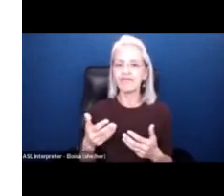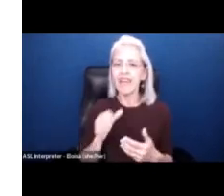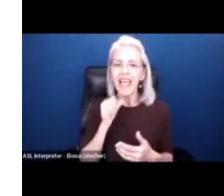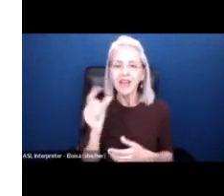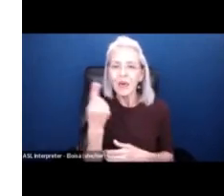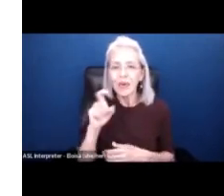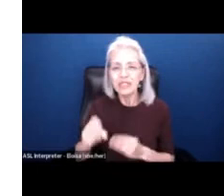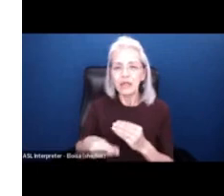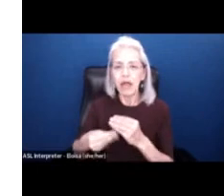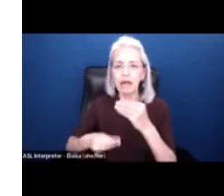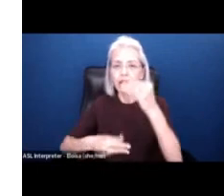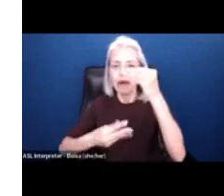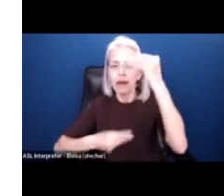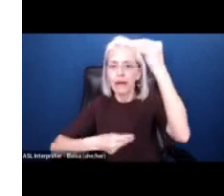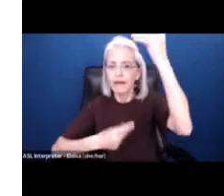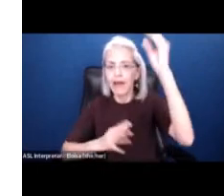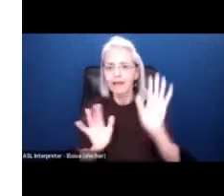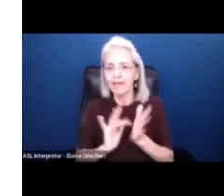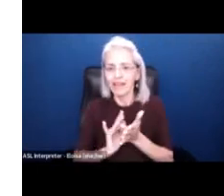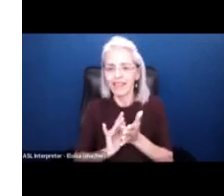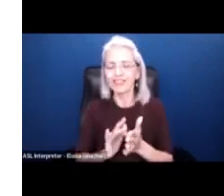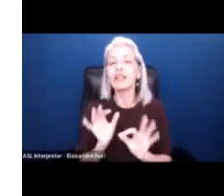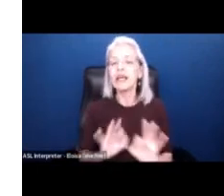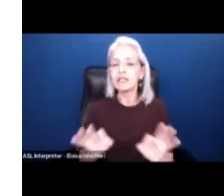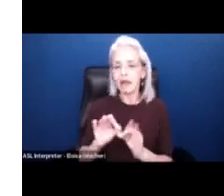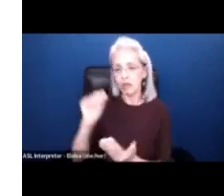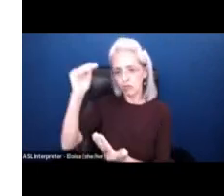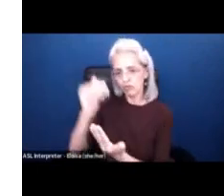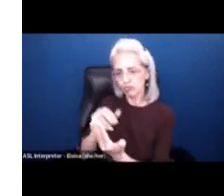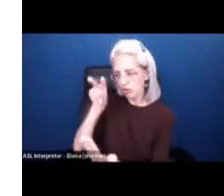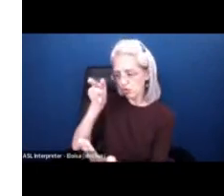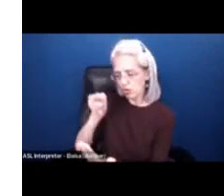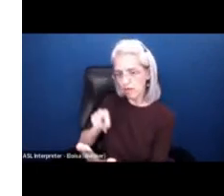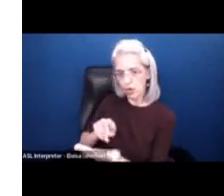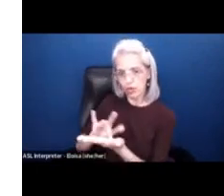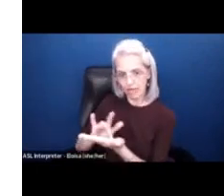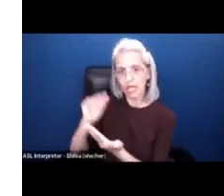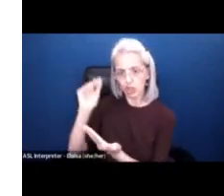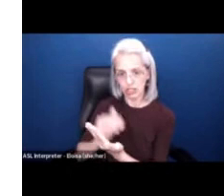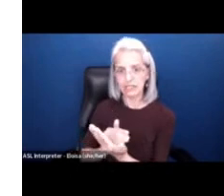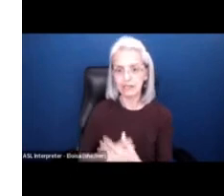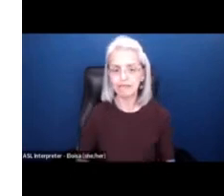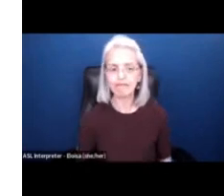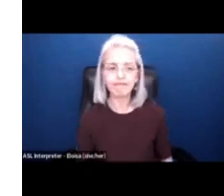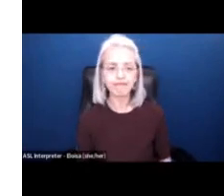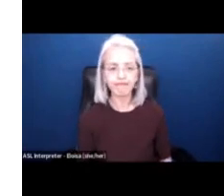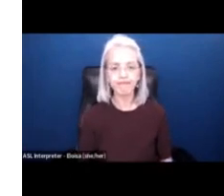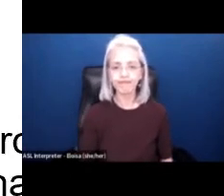adding medications you know so so it's it is valuable to review the medication list. Oh, sorry. So it looks like we're out of